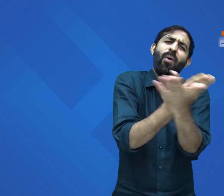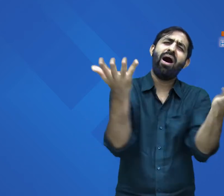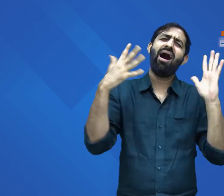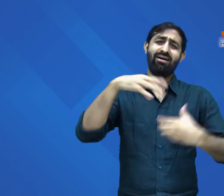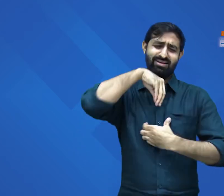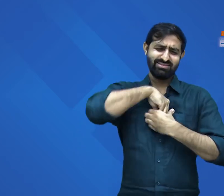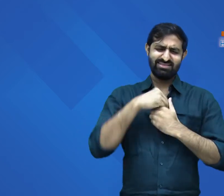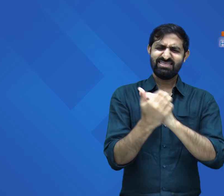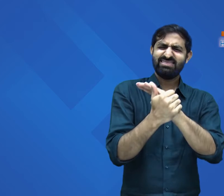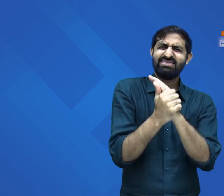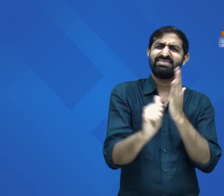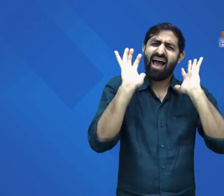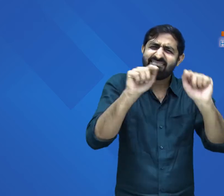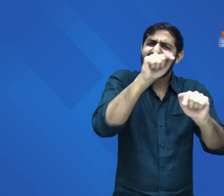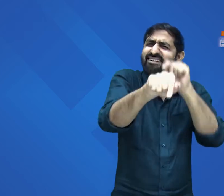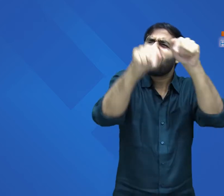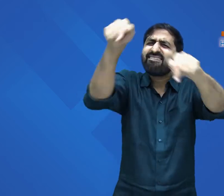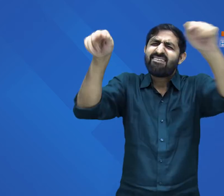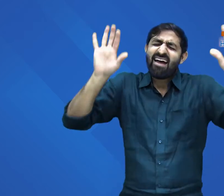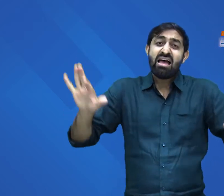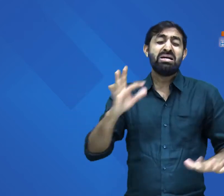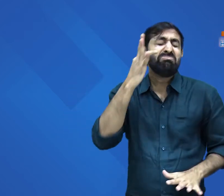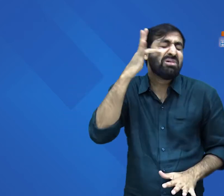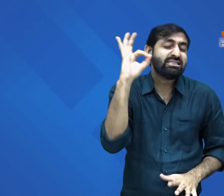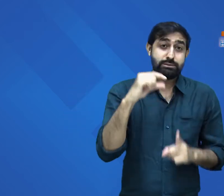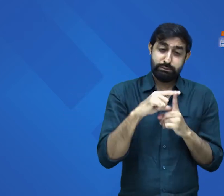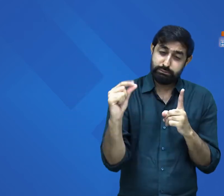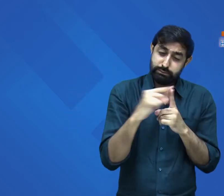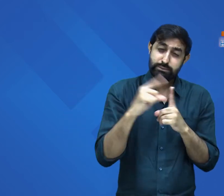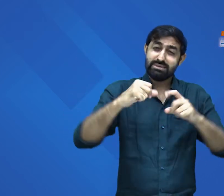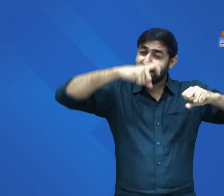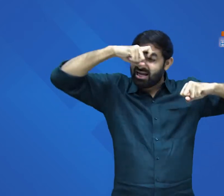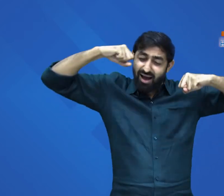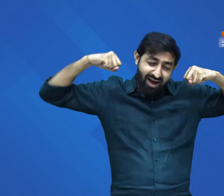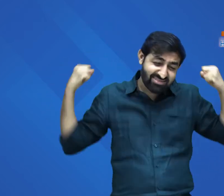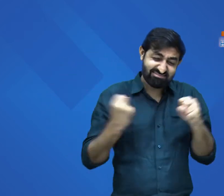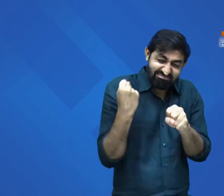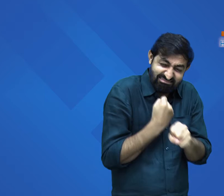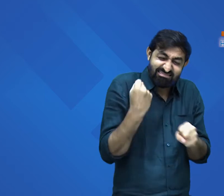Everyone has potential strengths and it is important to oneself to identify our potentials